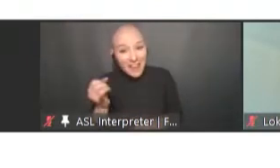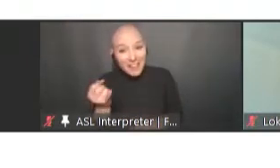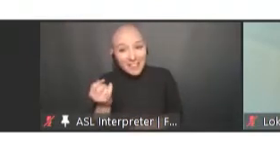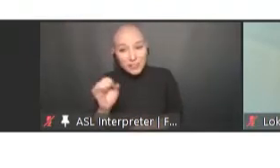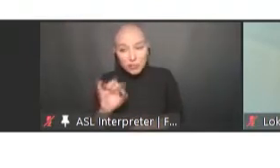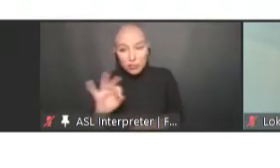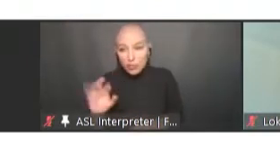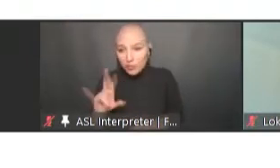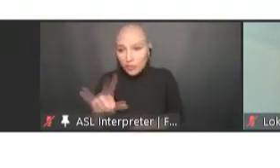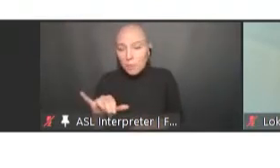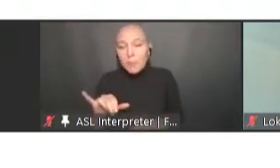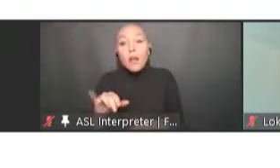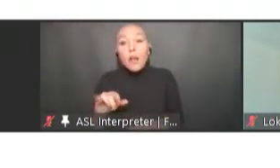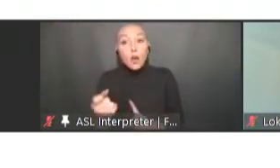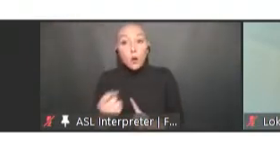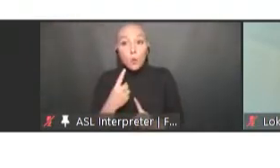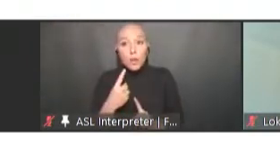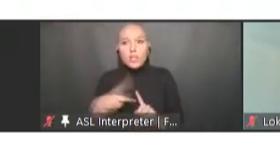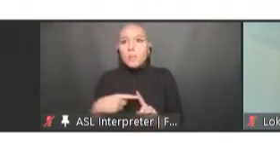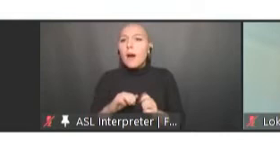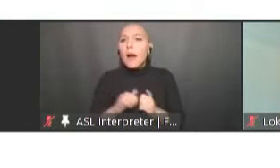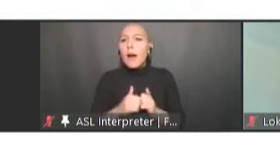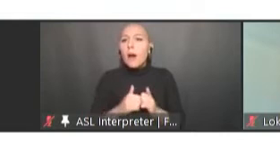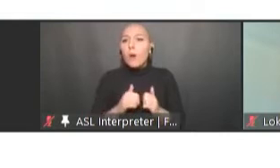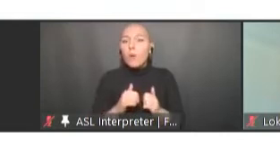people without booster doses versus booster doses compared?